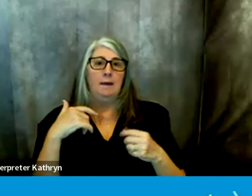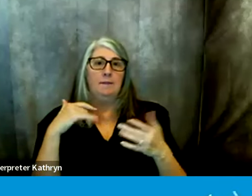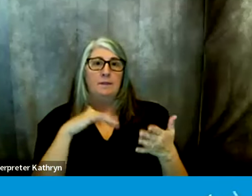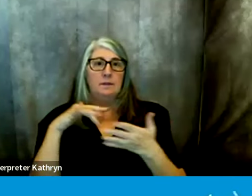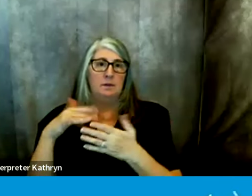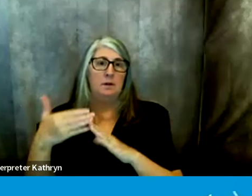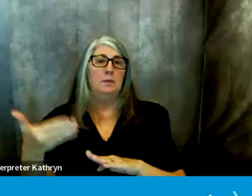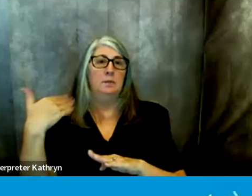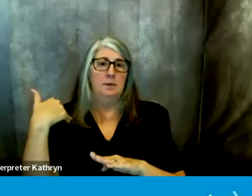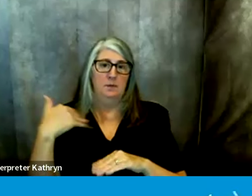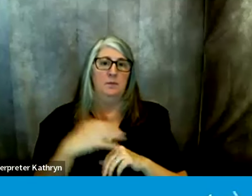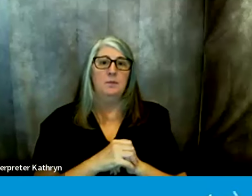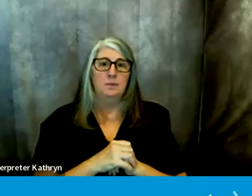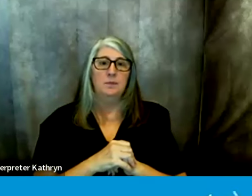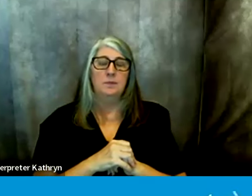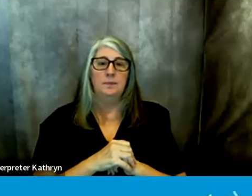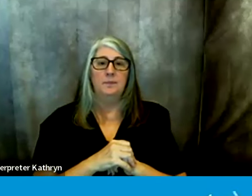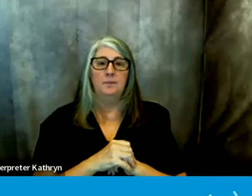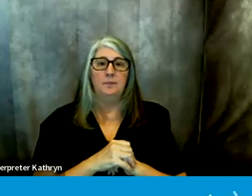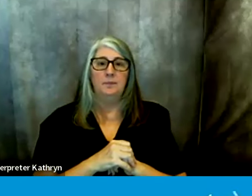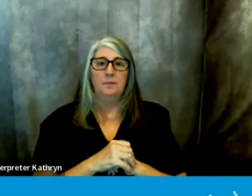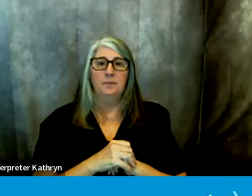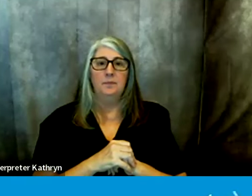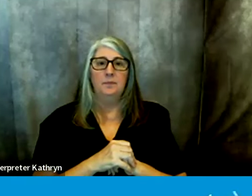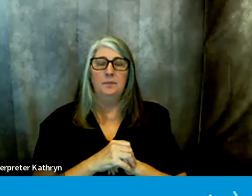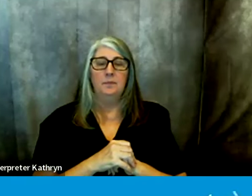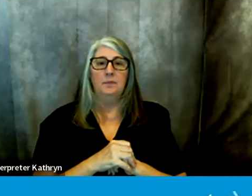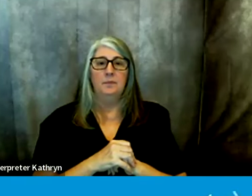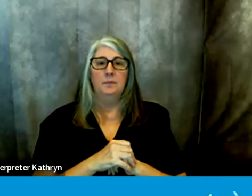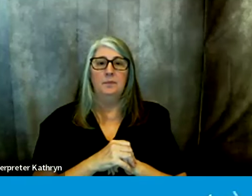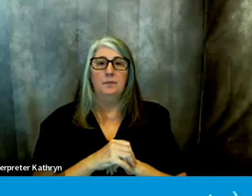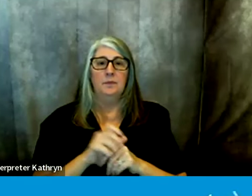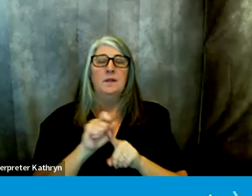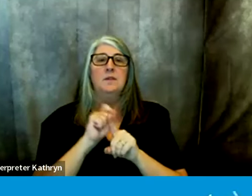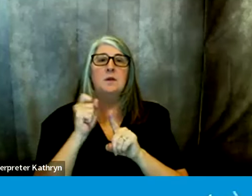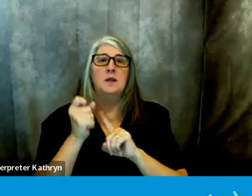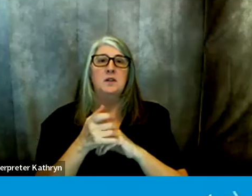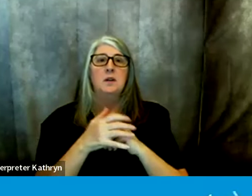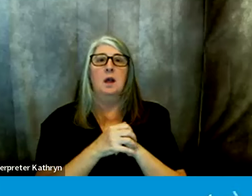At least for in a setting of diaphragmatic injury due to the spinal cord injury